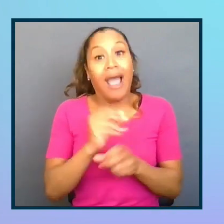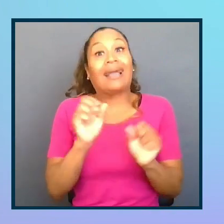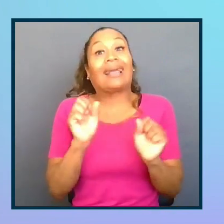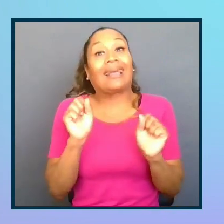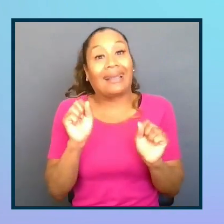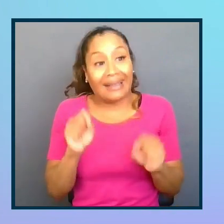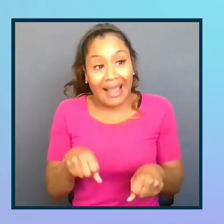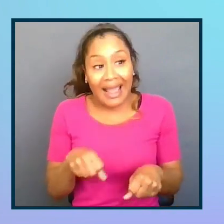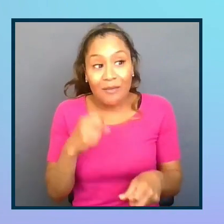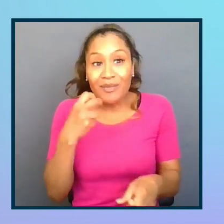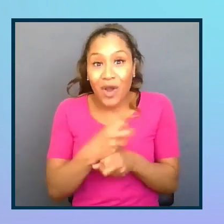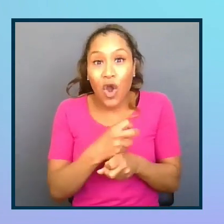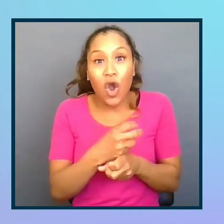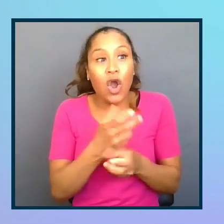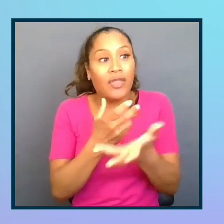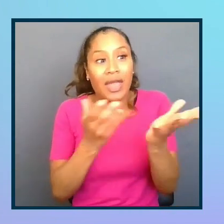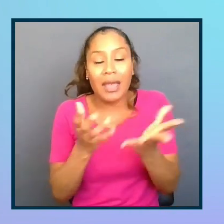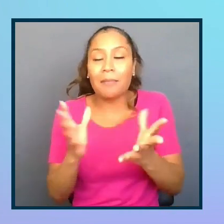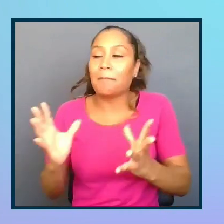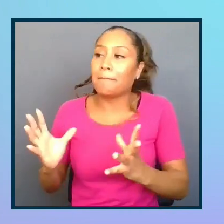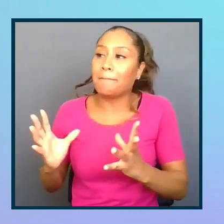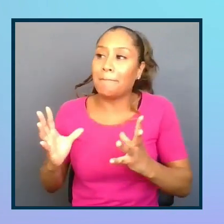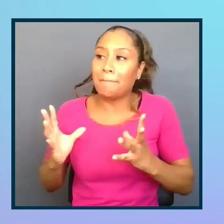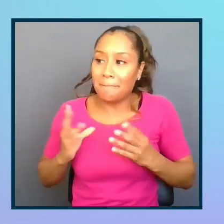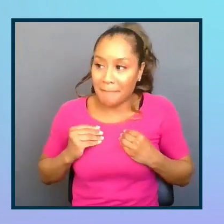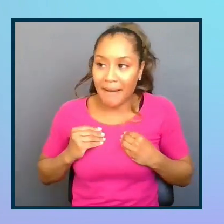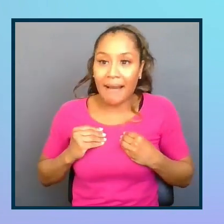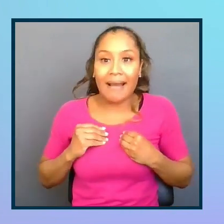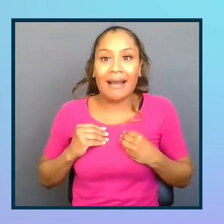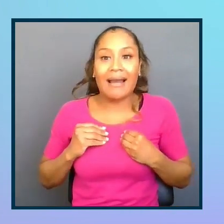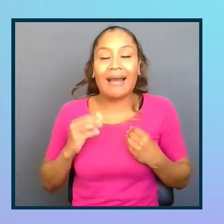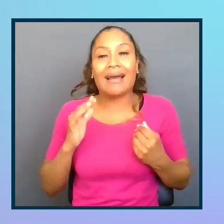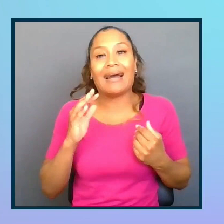Buy-in we do have very, very receptive people,